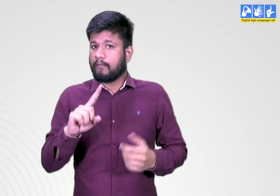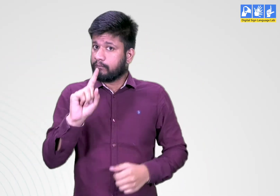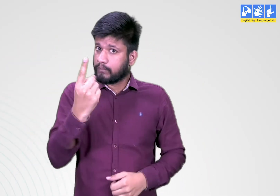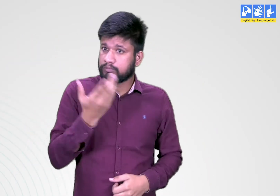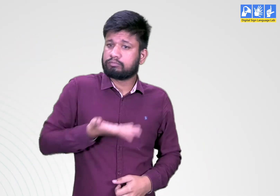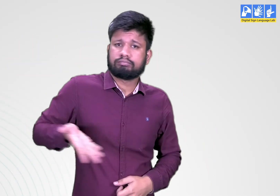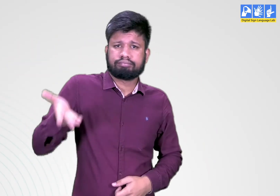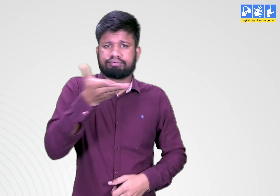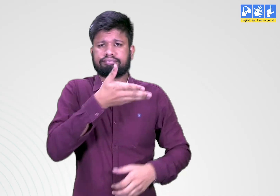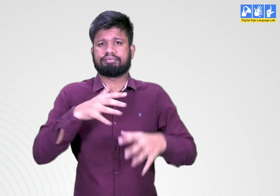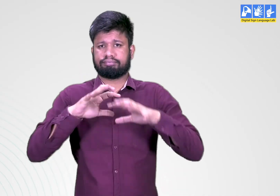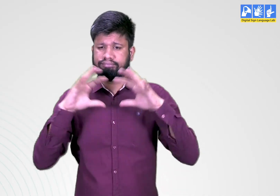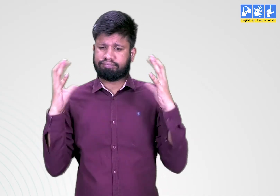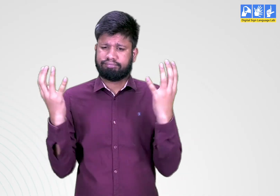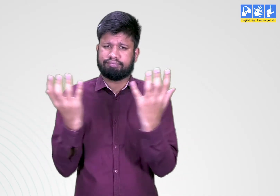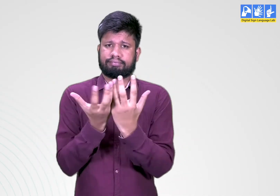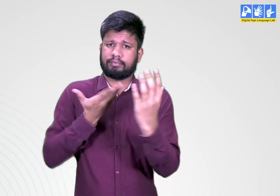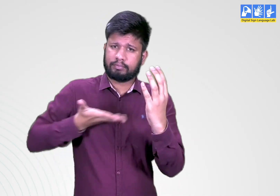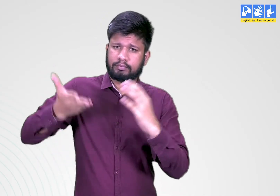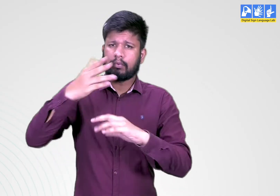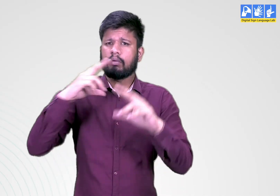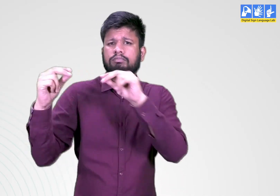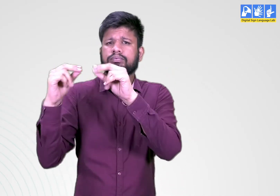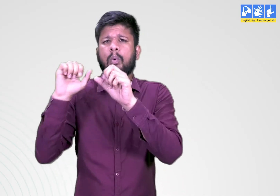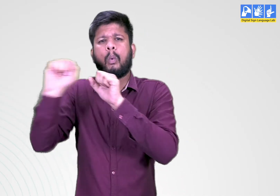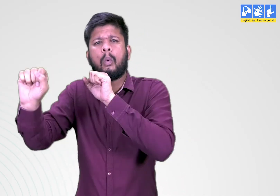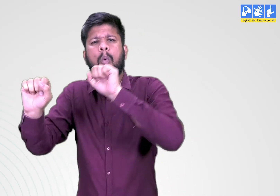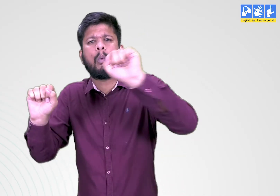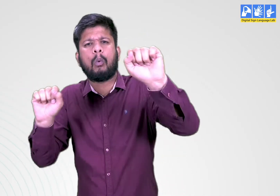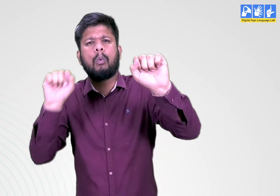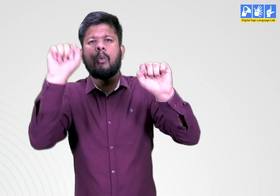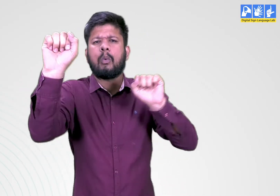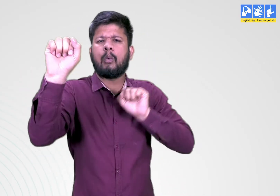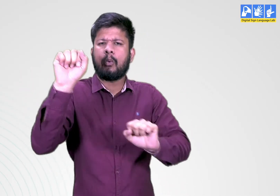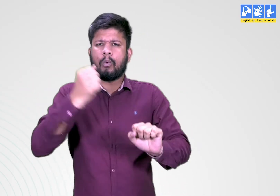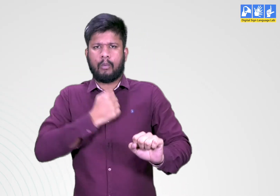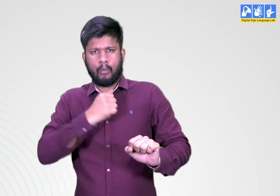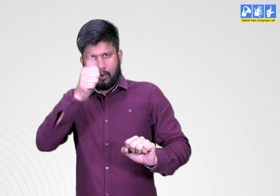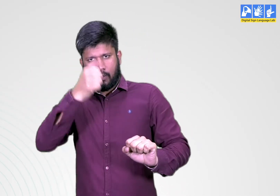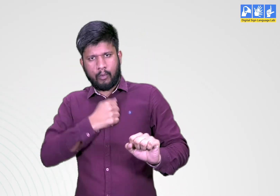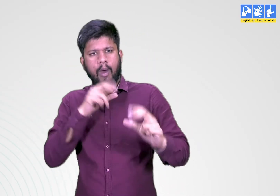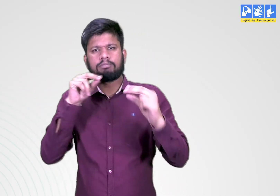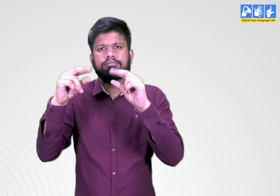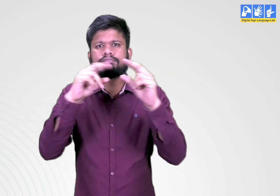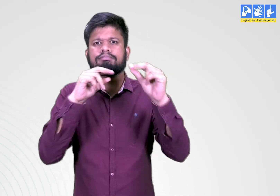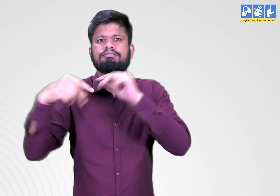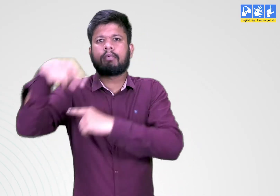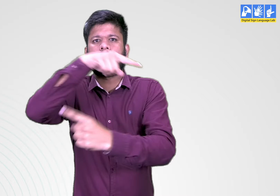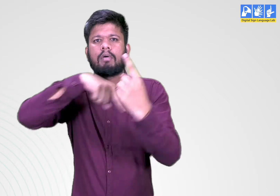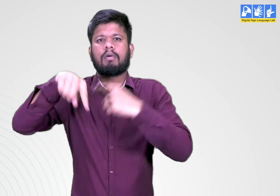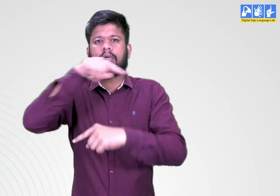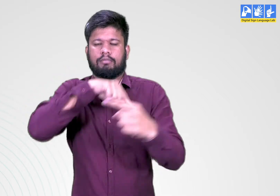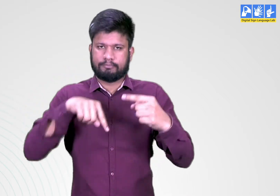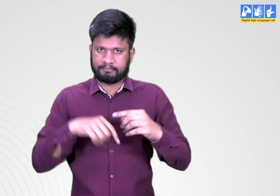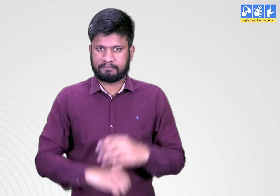Around the world, each and every country has their own particular language.